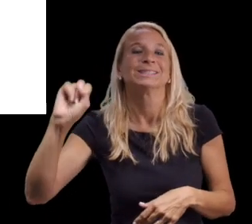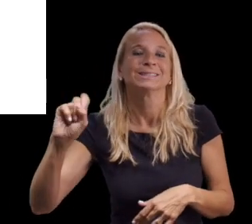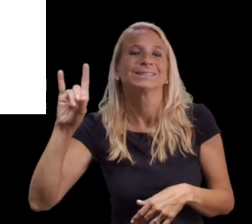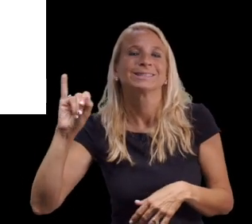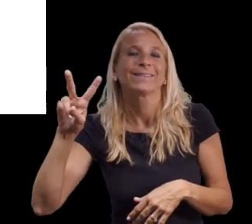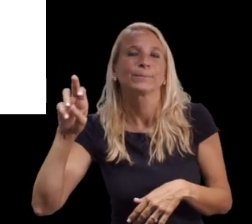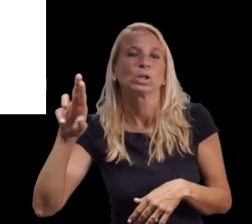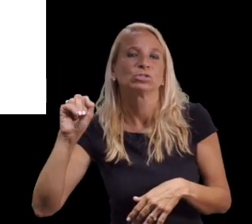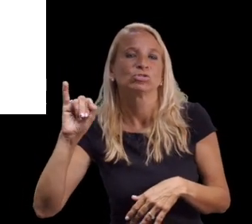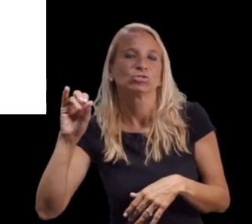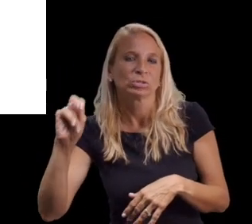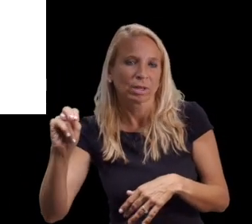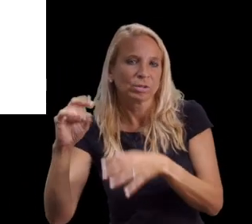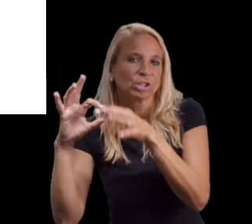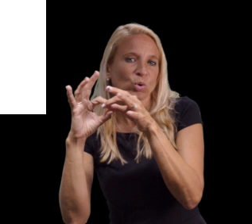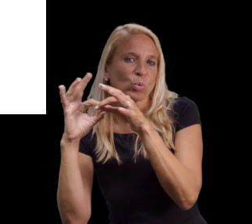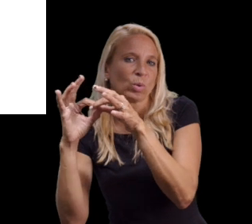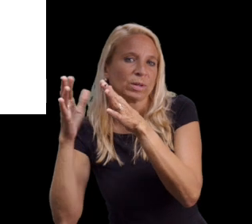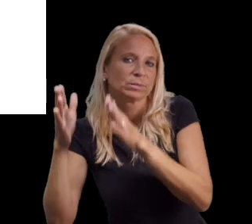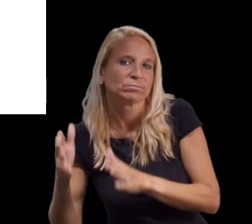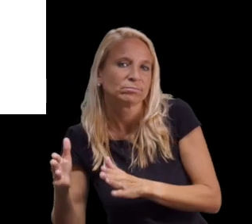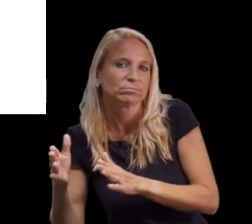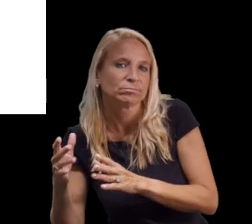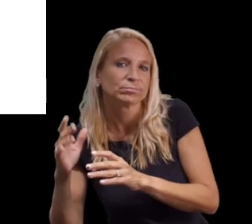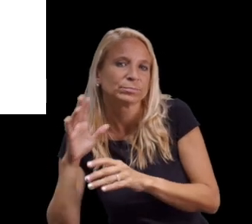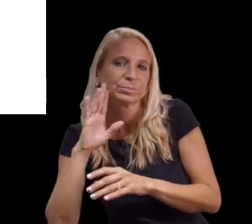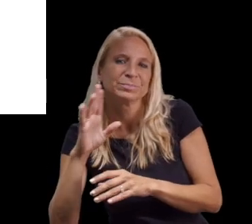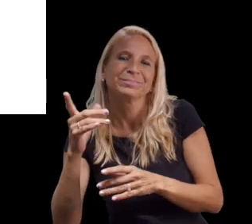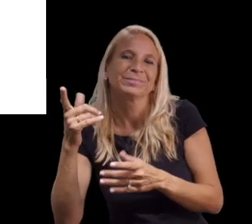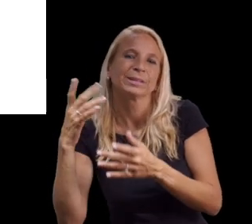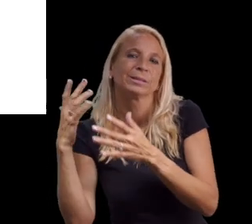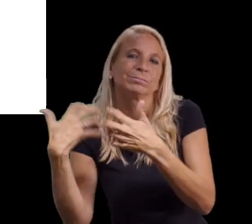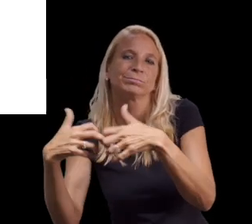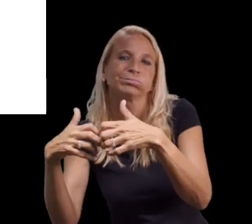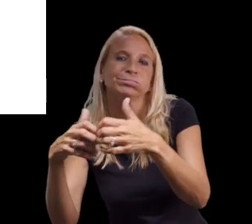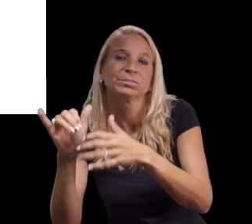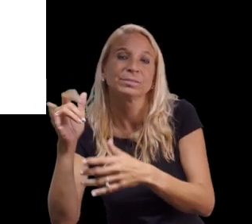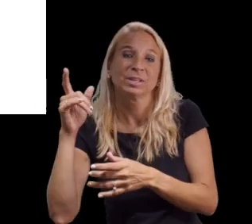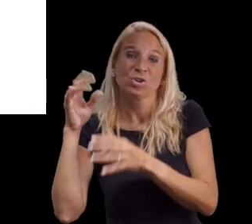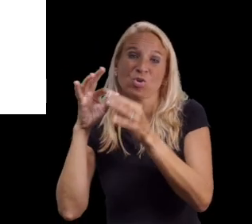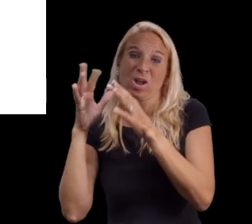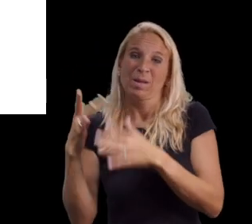which are separate and so despite the separation and coordinators and the fact